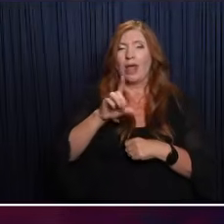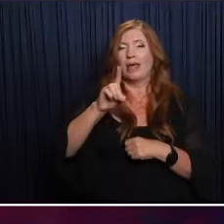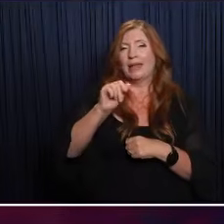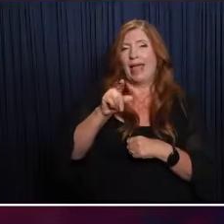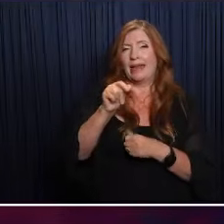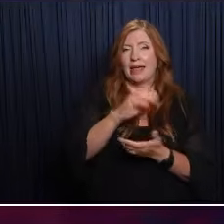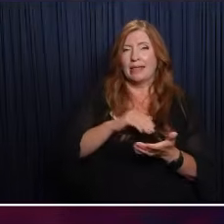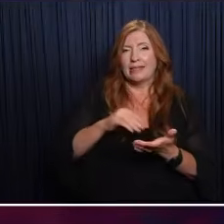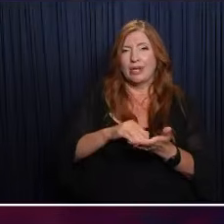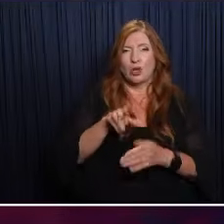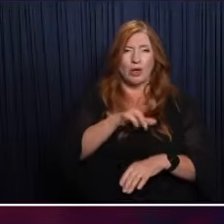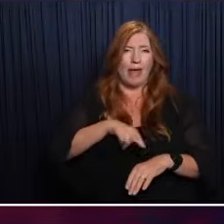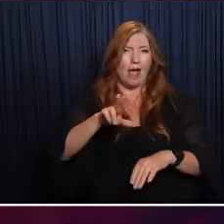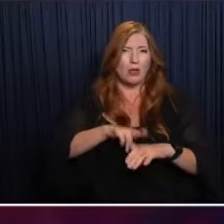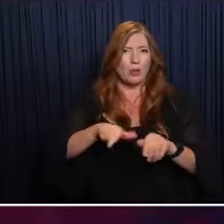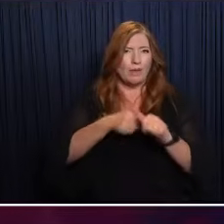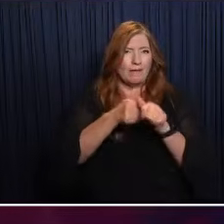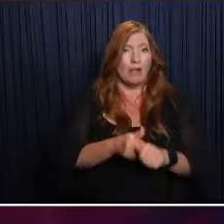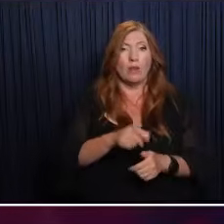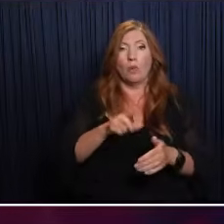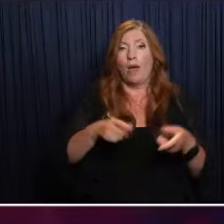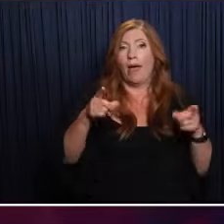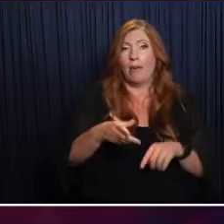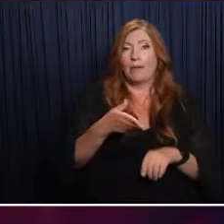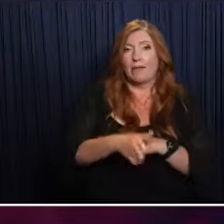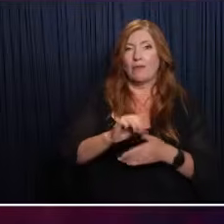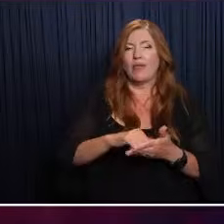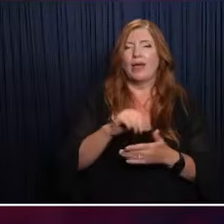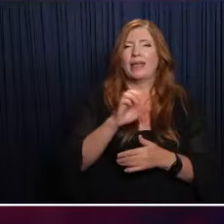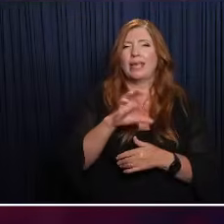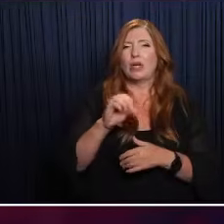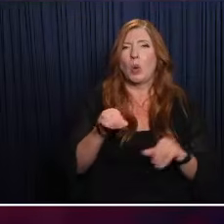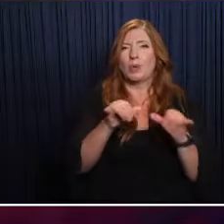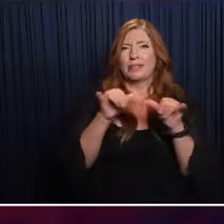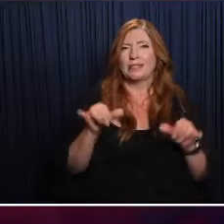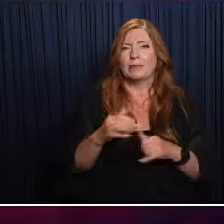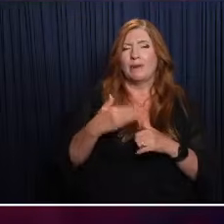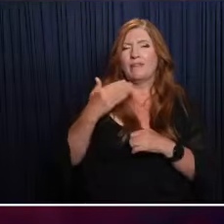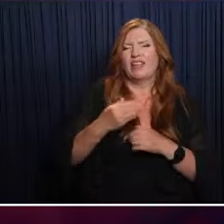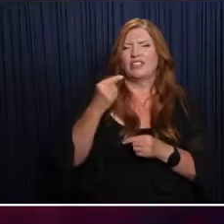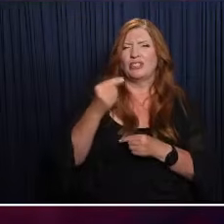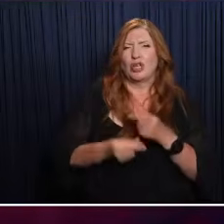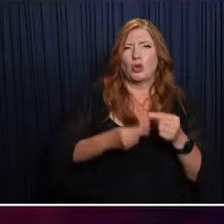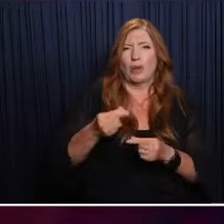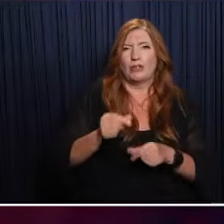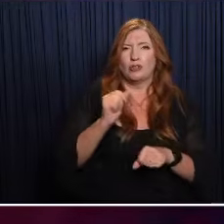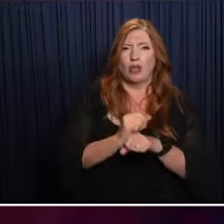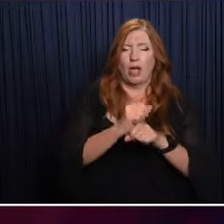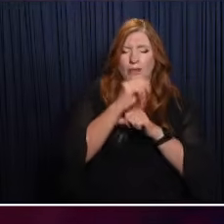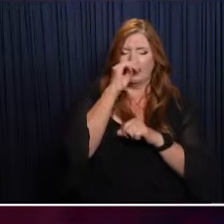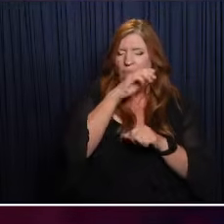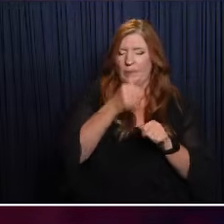GLOBAL ECONOMY. THE ADVANCE CHIPS ARE FLOWING THROUGH ARIZONA.